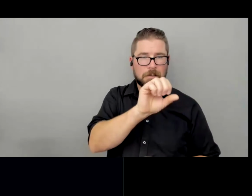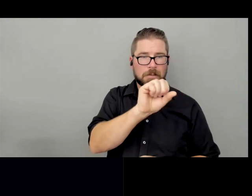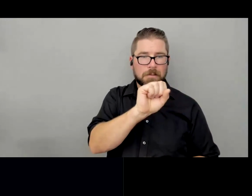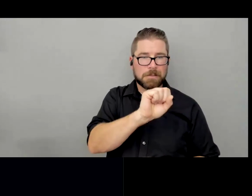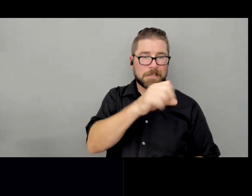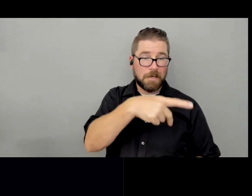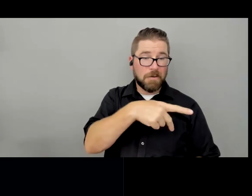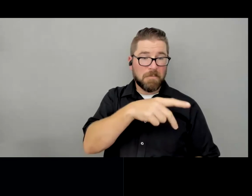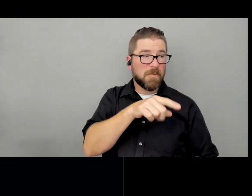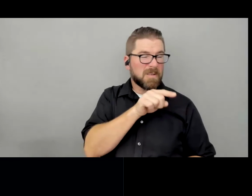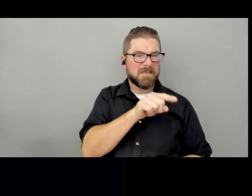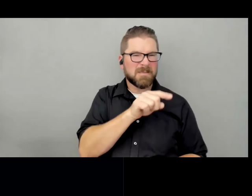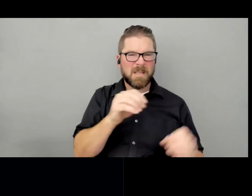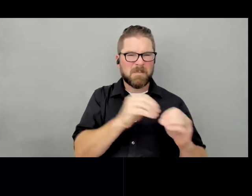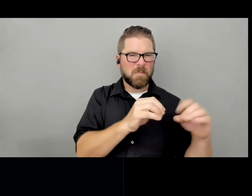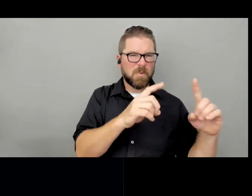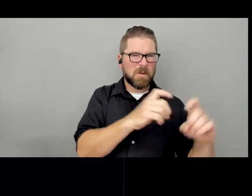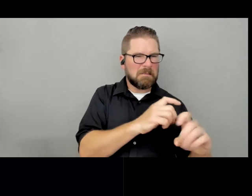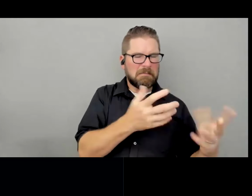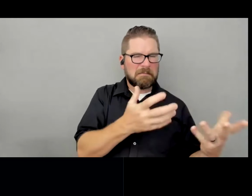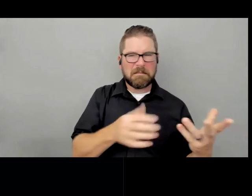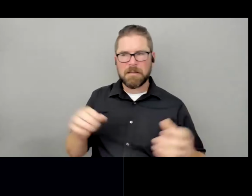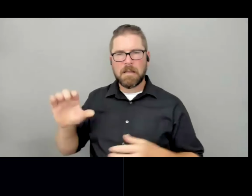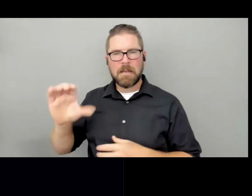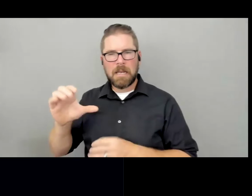It just it just seems more user friendly and provides more things to do.